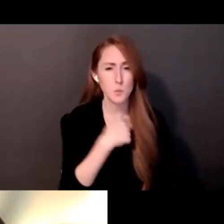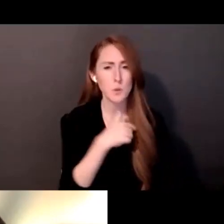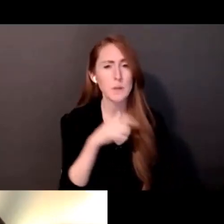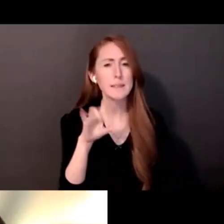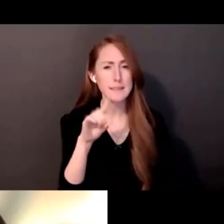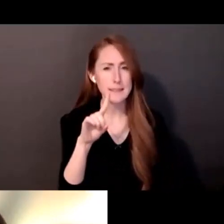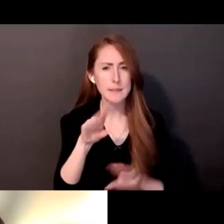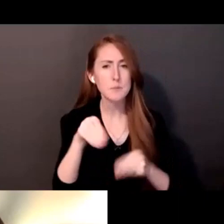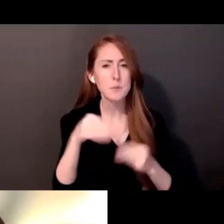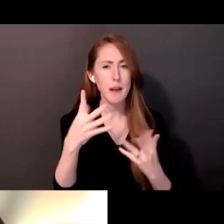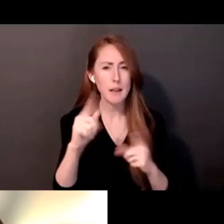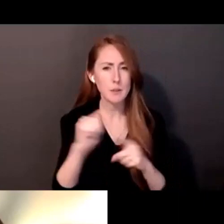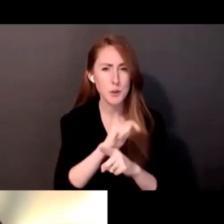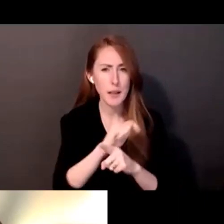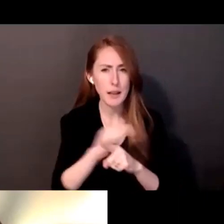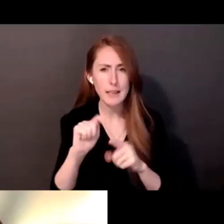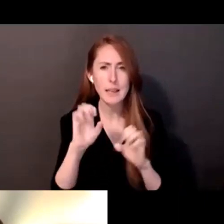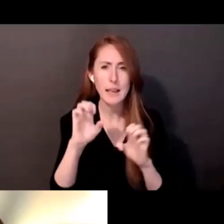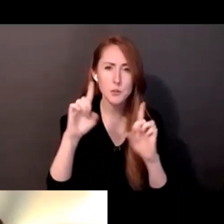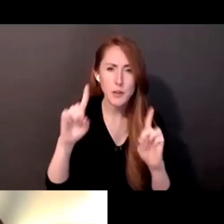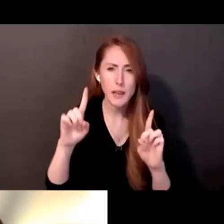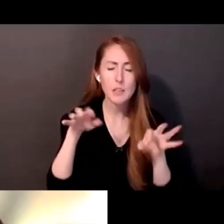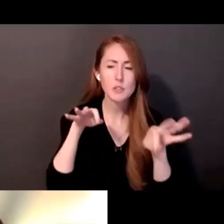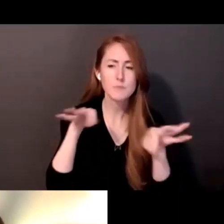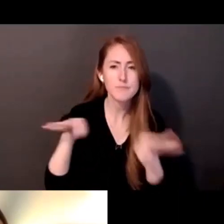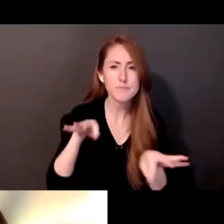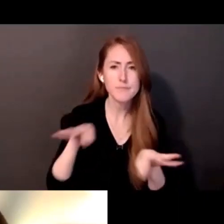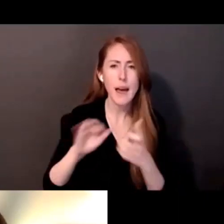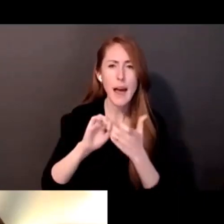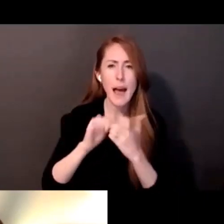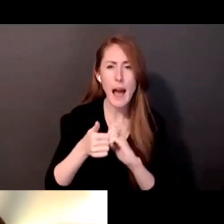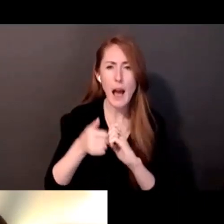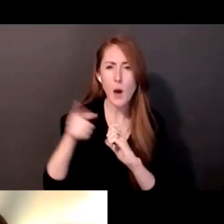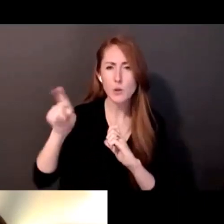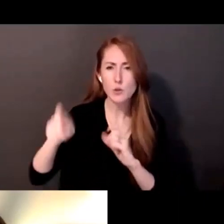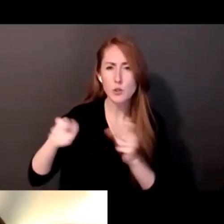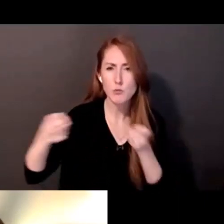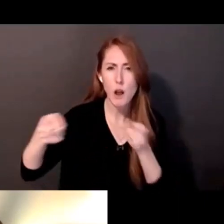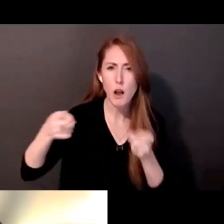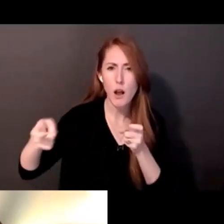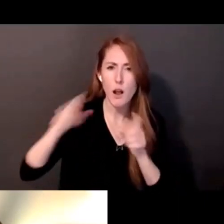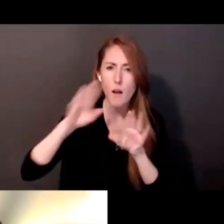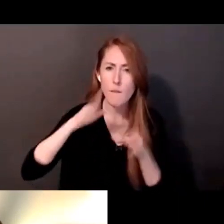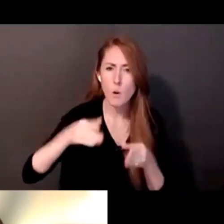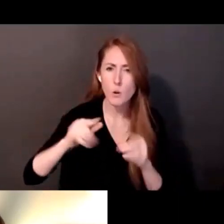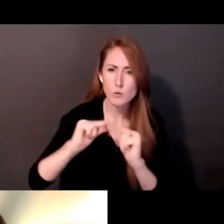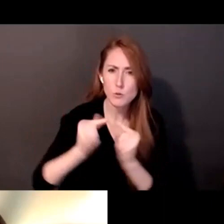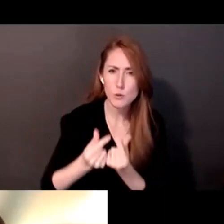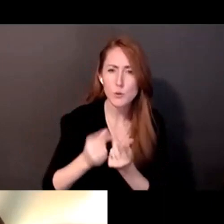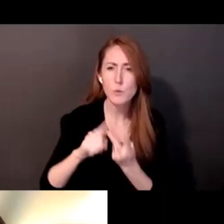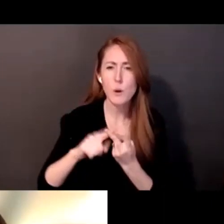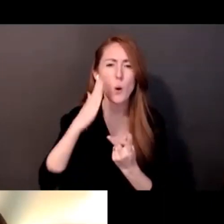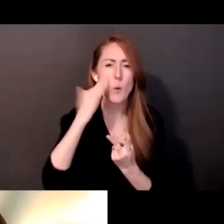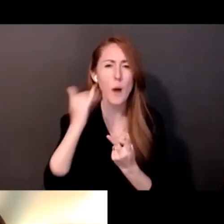about how to conduct a focus group and why is it important to follow the same guide